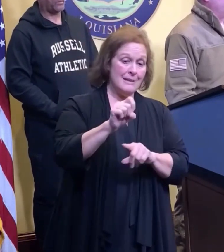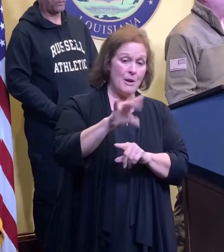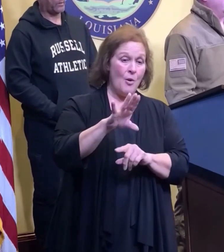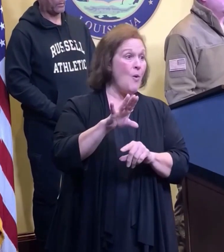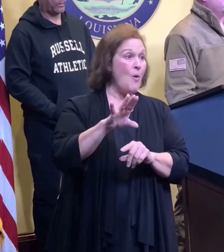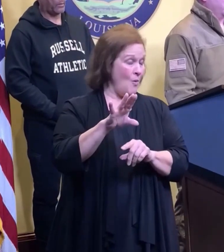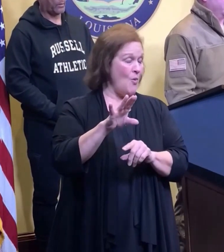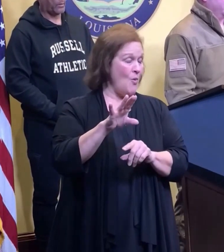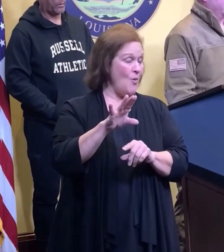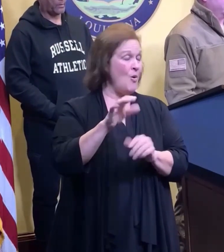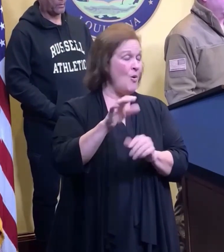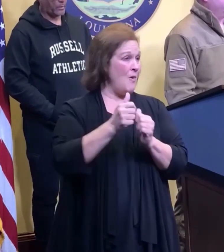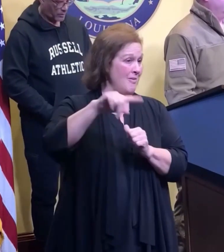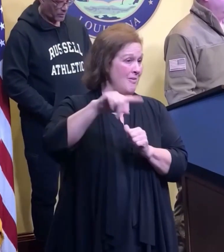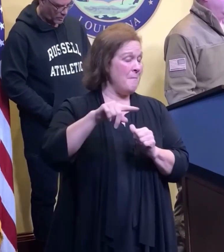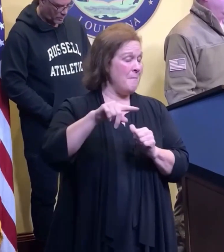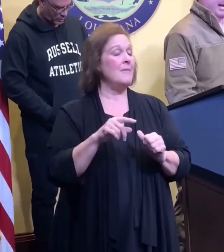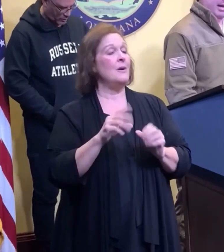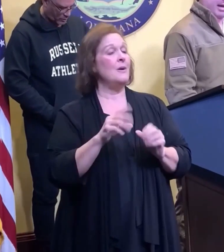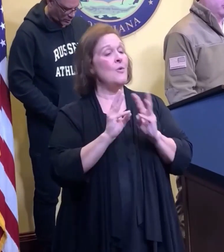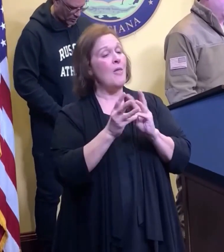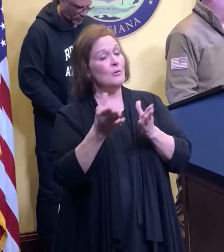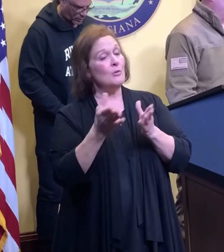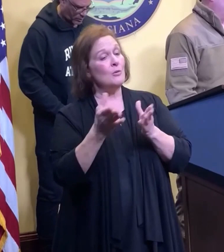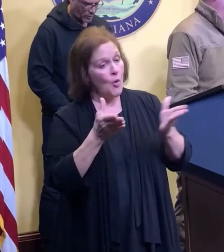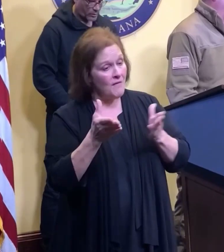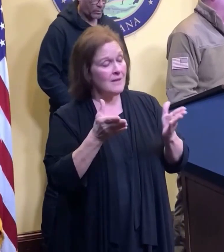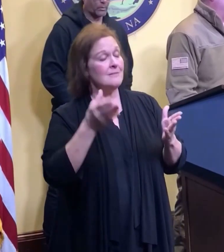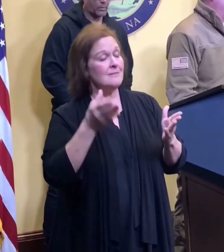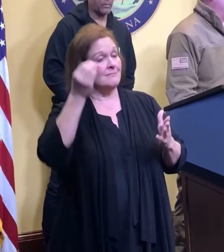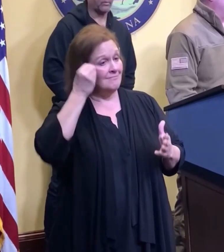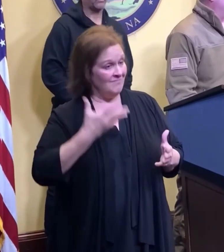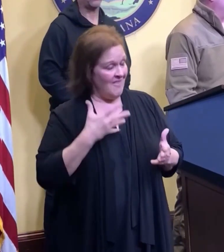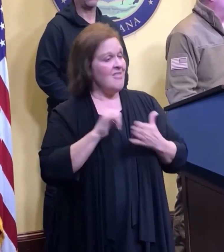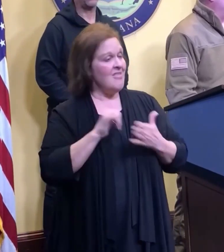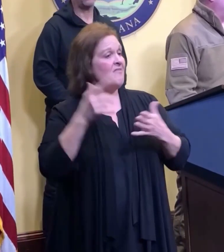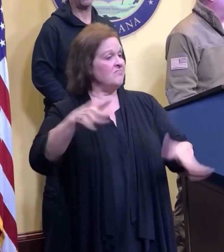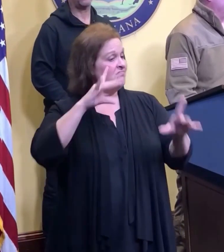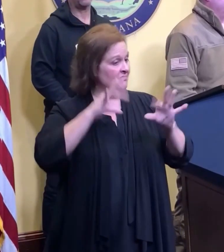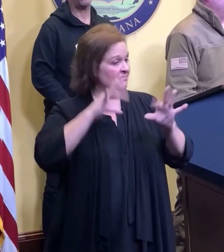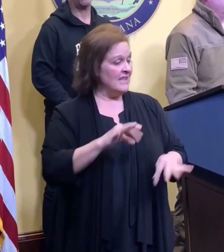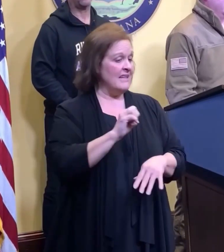the national weather service as has been reported they have determined this to be an ef-3 tornado